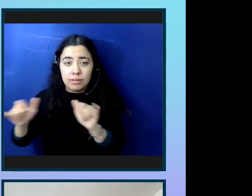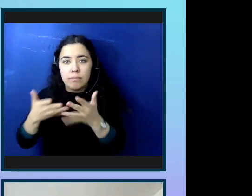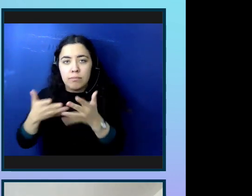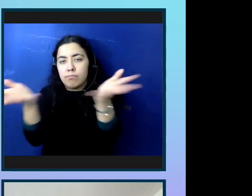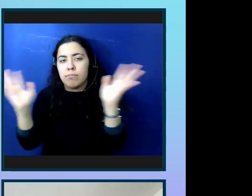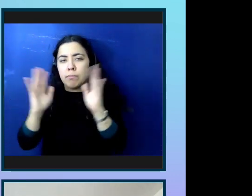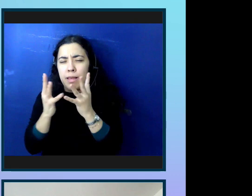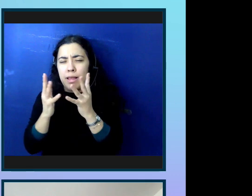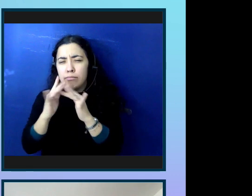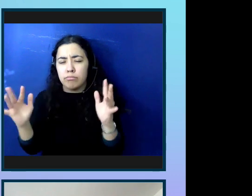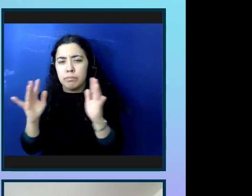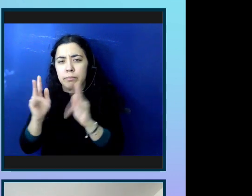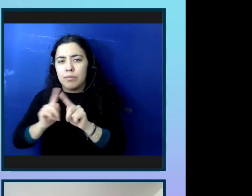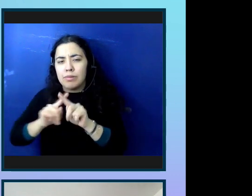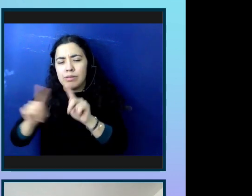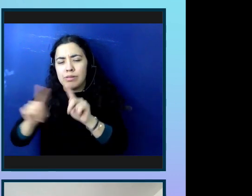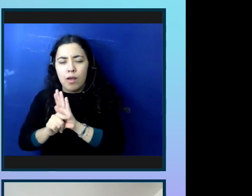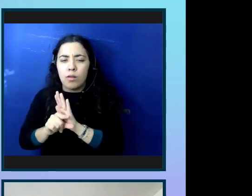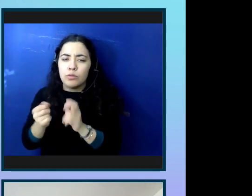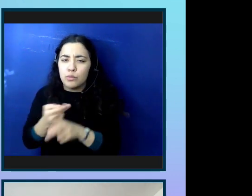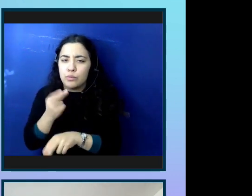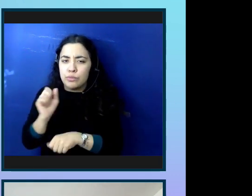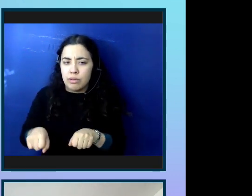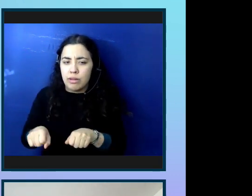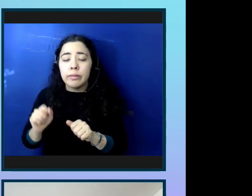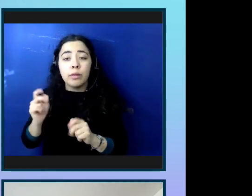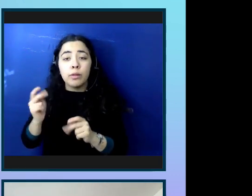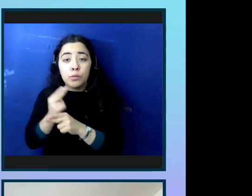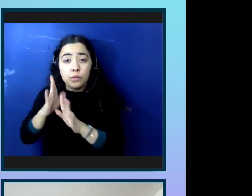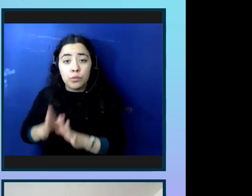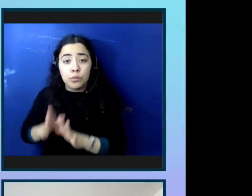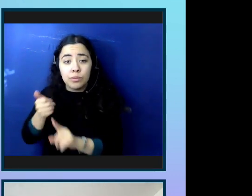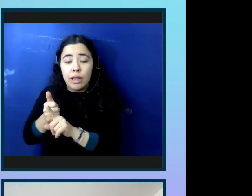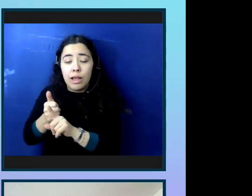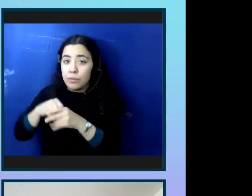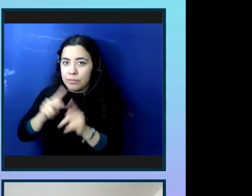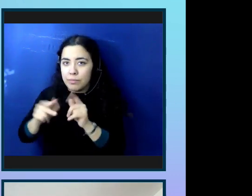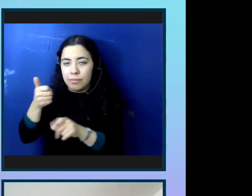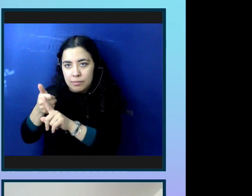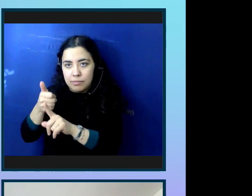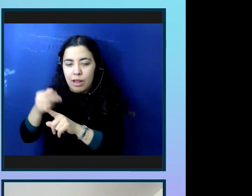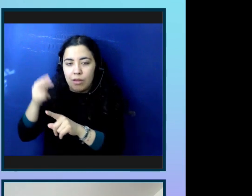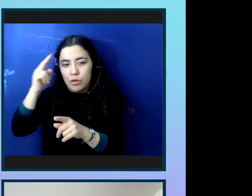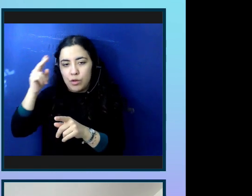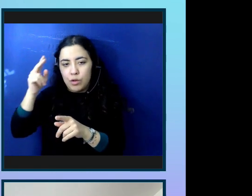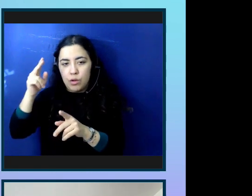So testing with a variety of users, including people who are neurodivergent is really important. I get questions really often about how do we make sure that